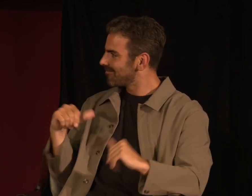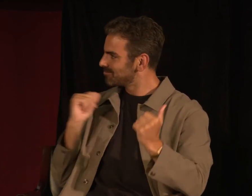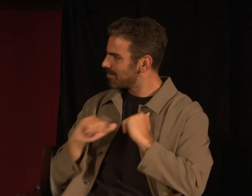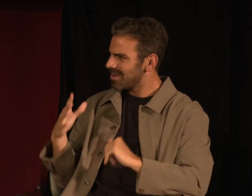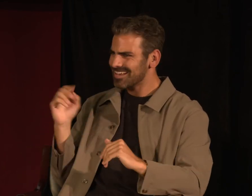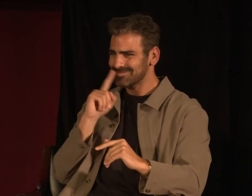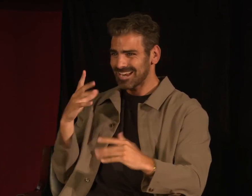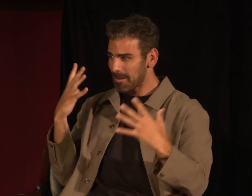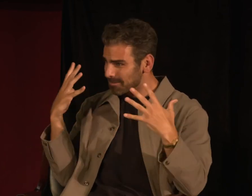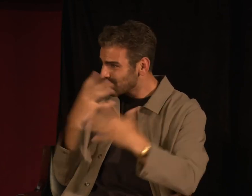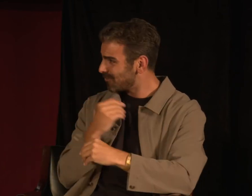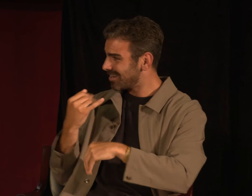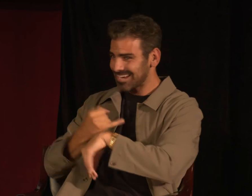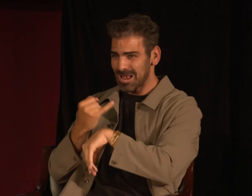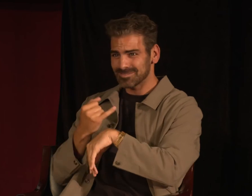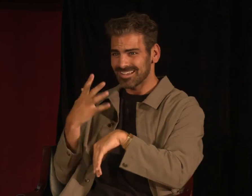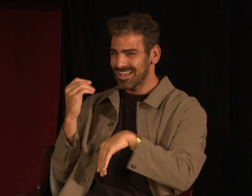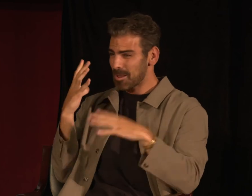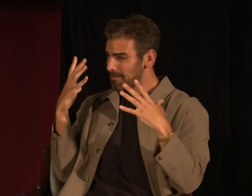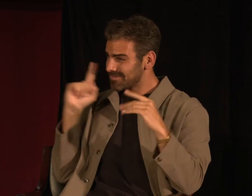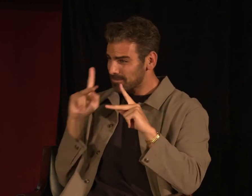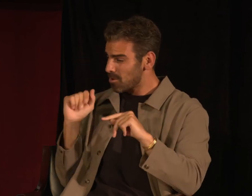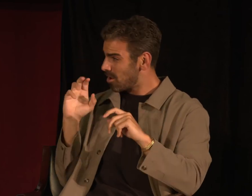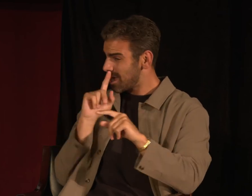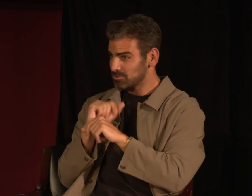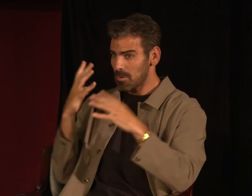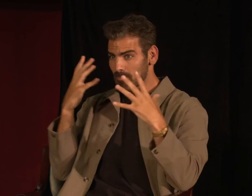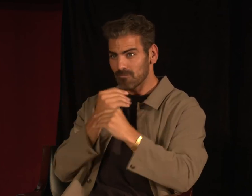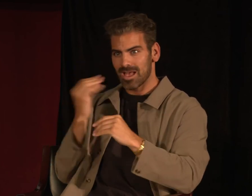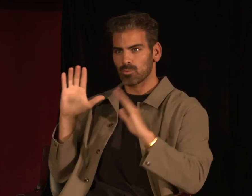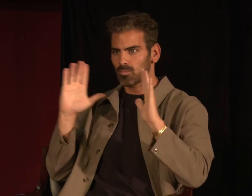Holy cow, Deaf people love drama. Honestly, it's a beautiful, gorgeous campus.